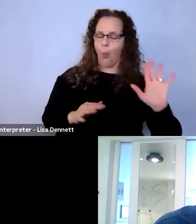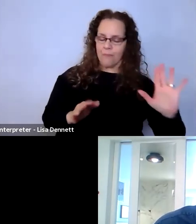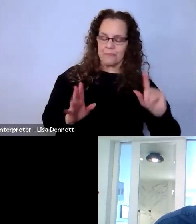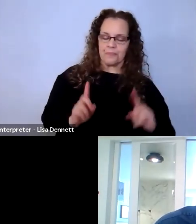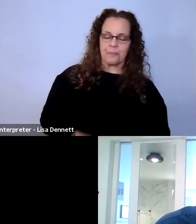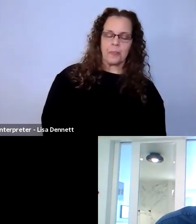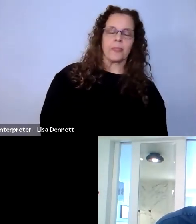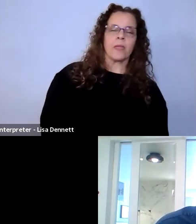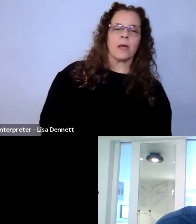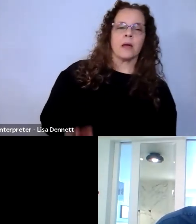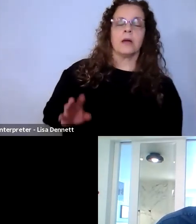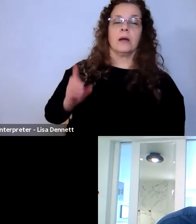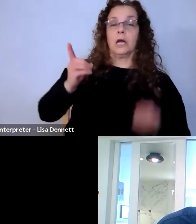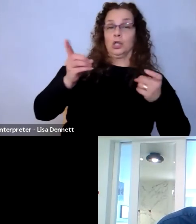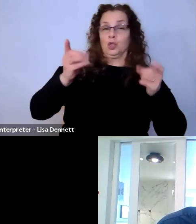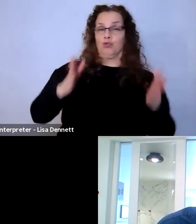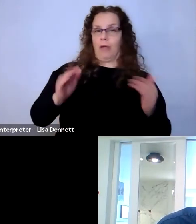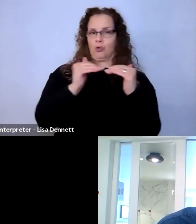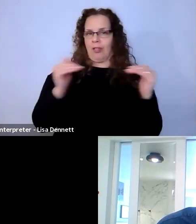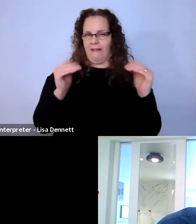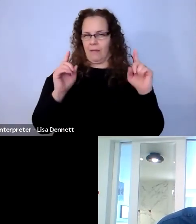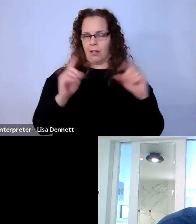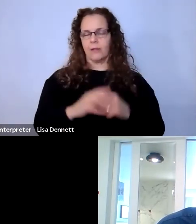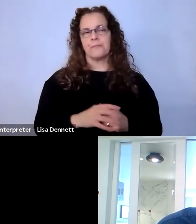At the director level, I think it could be appropriate to have